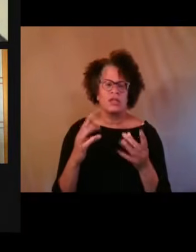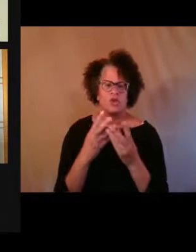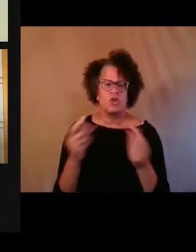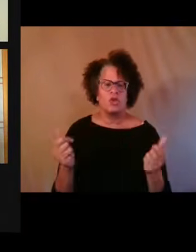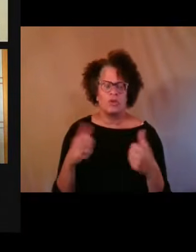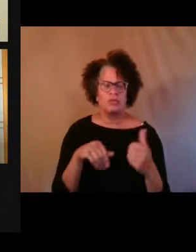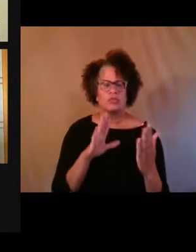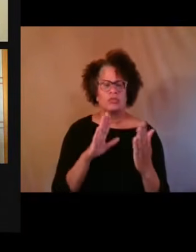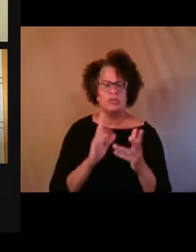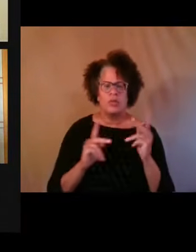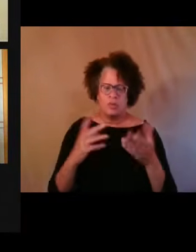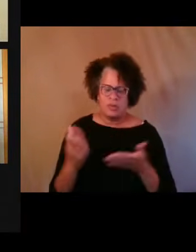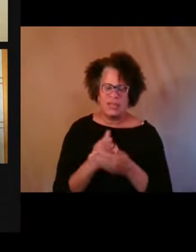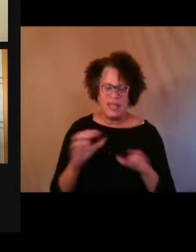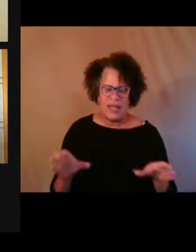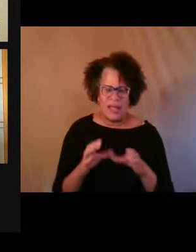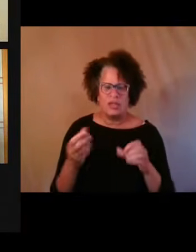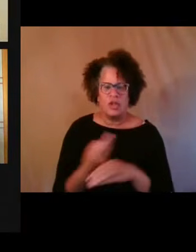and use their power in move.